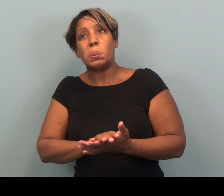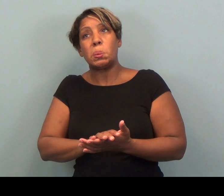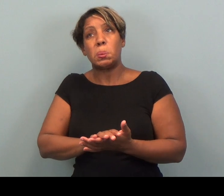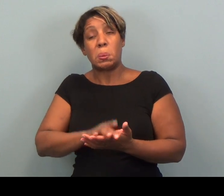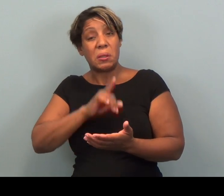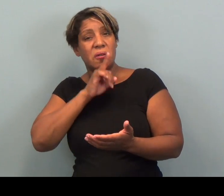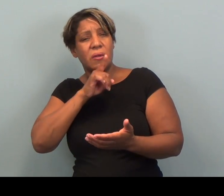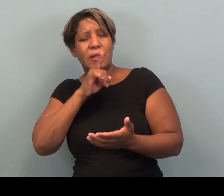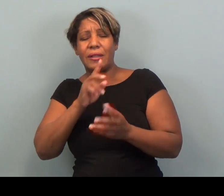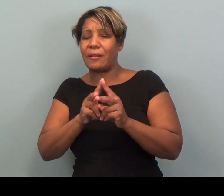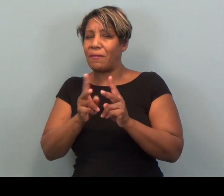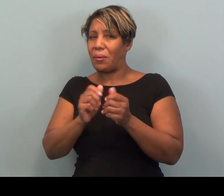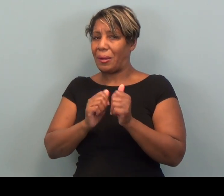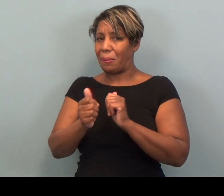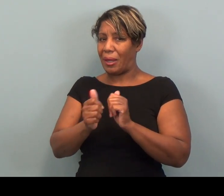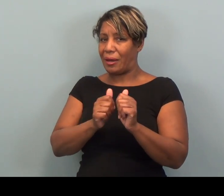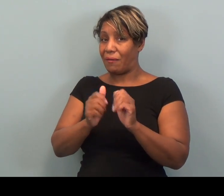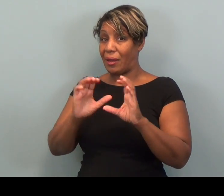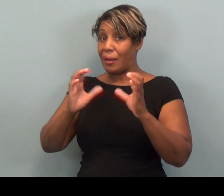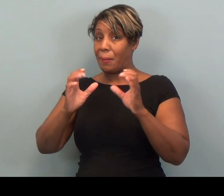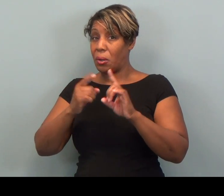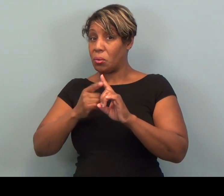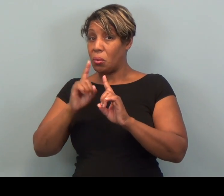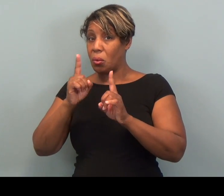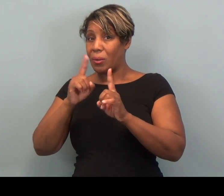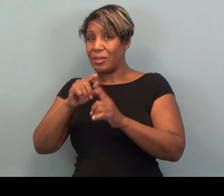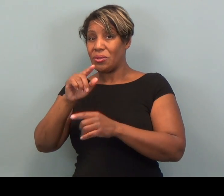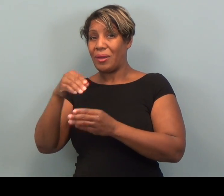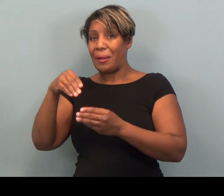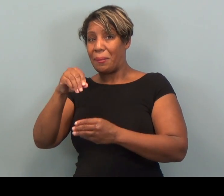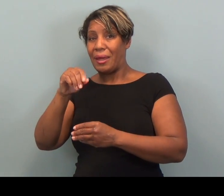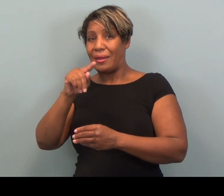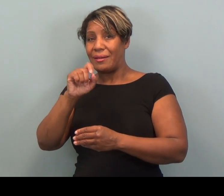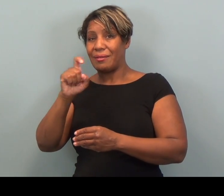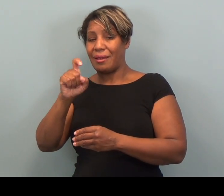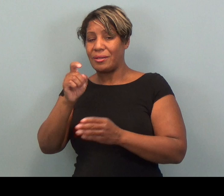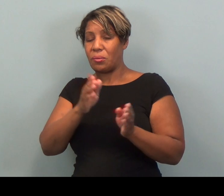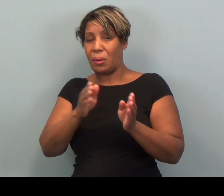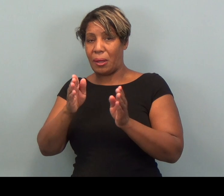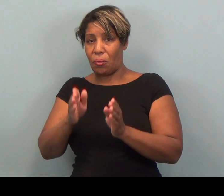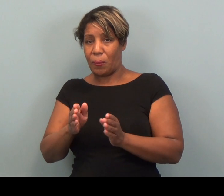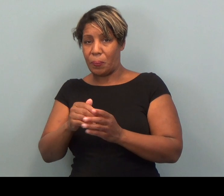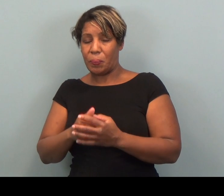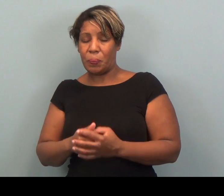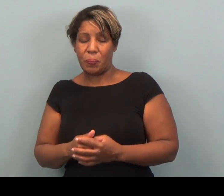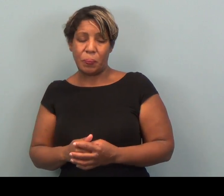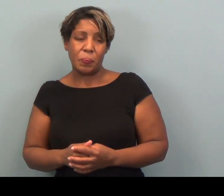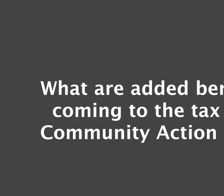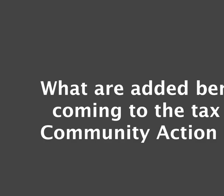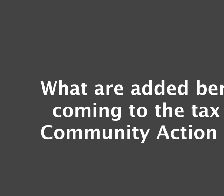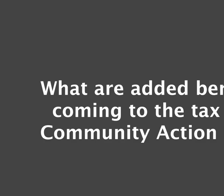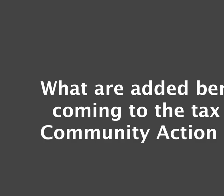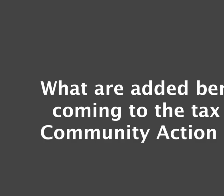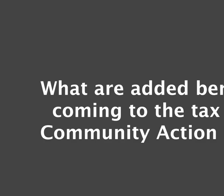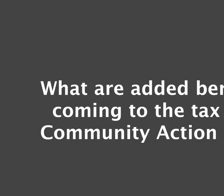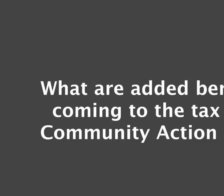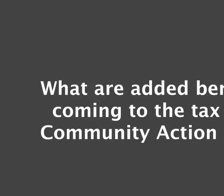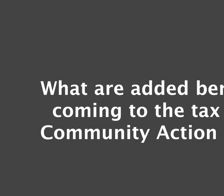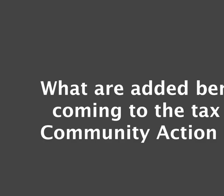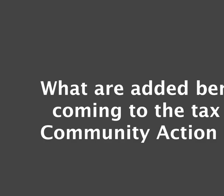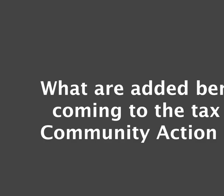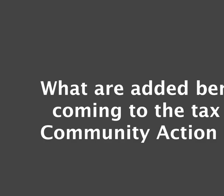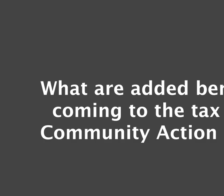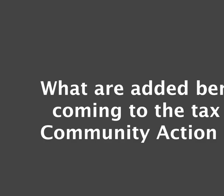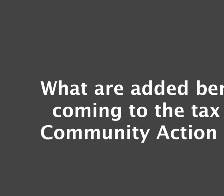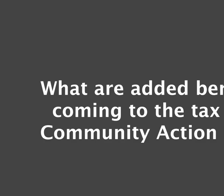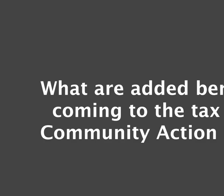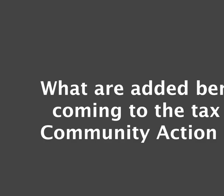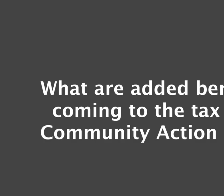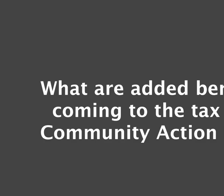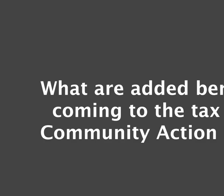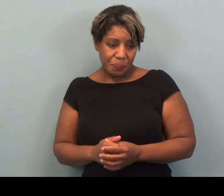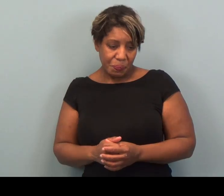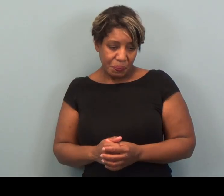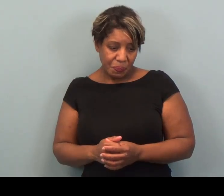It's truly competitive with going to a paid tax preparer.